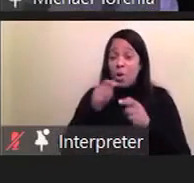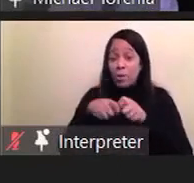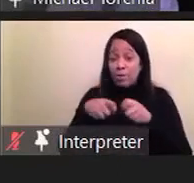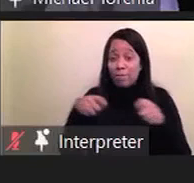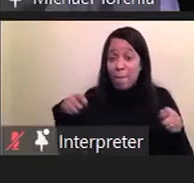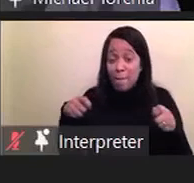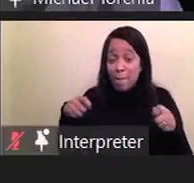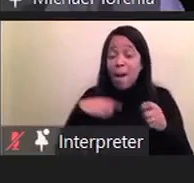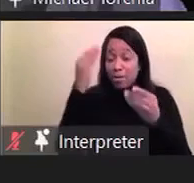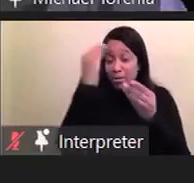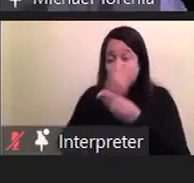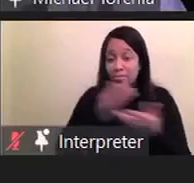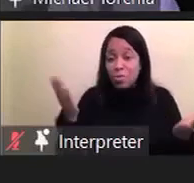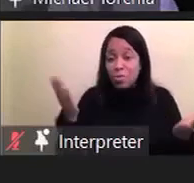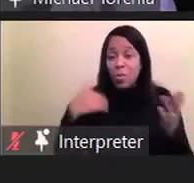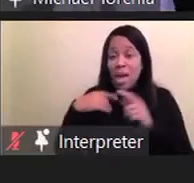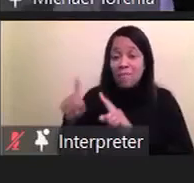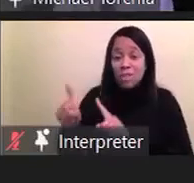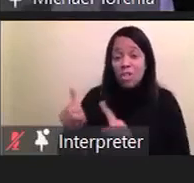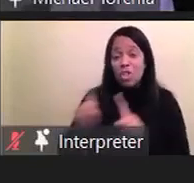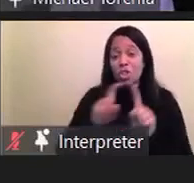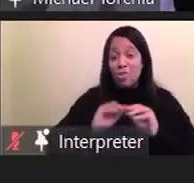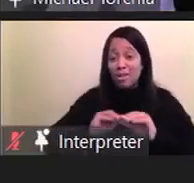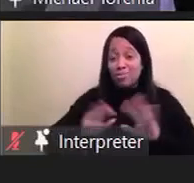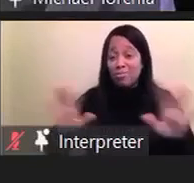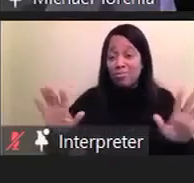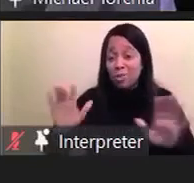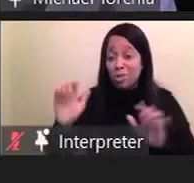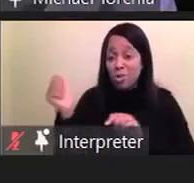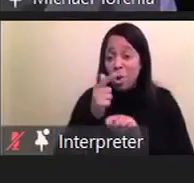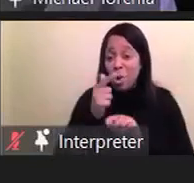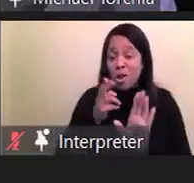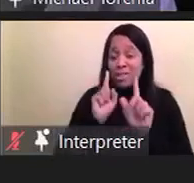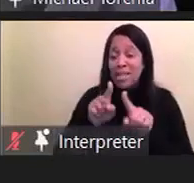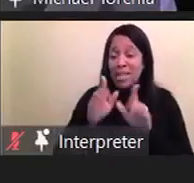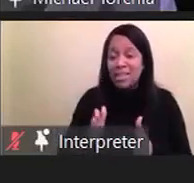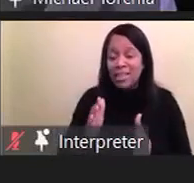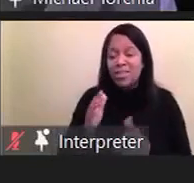So we would be really grateful if you could just take a couple of minutes and answer those questions